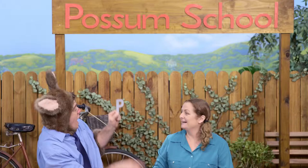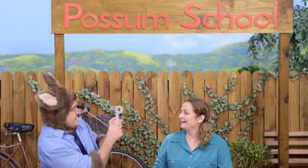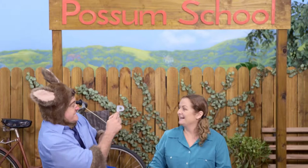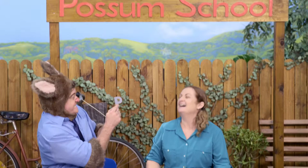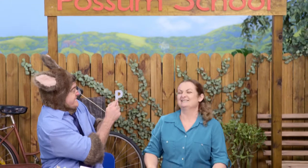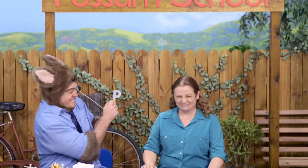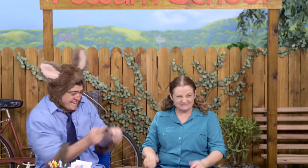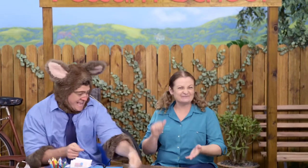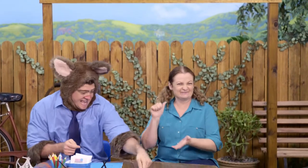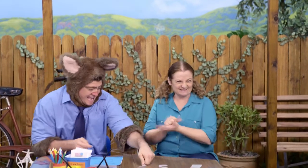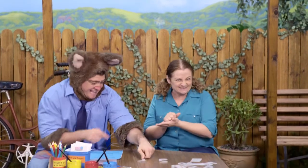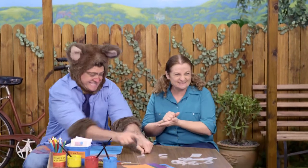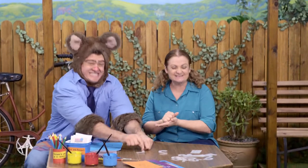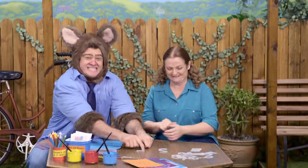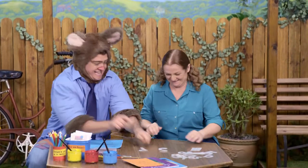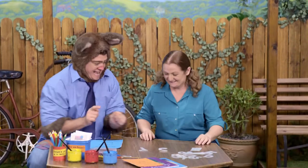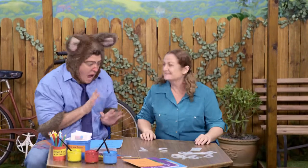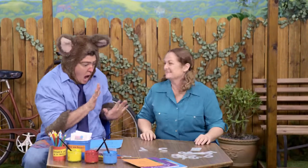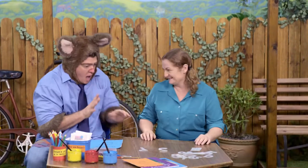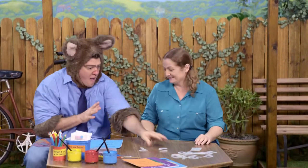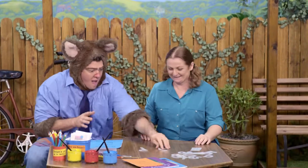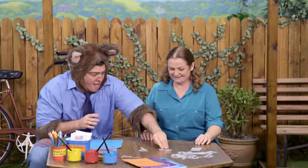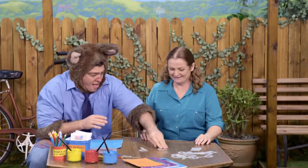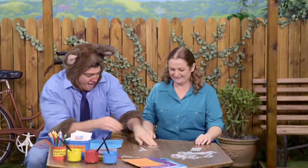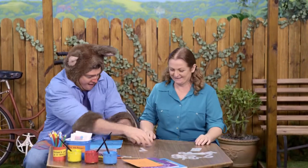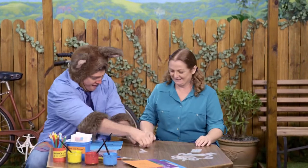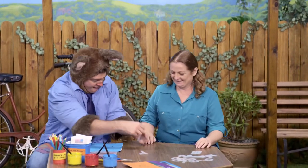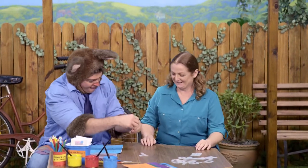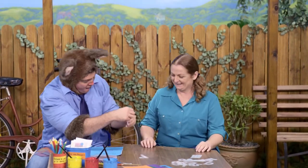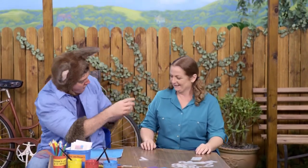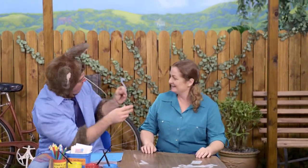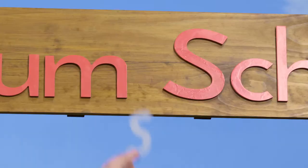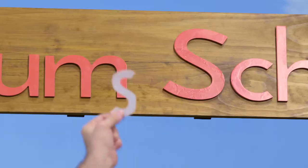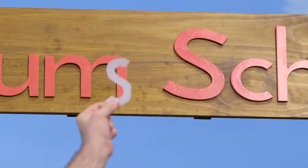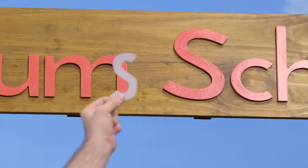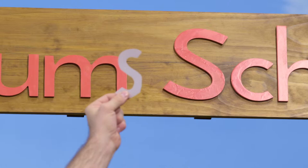Ah, this one. You're right. And... Oh!